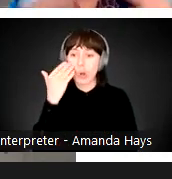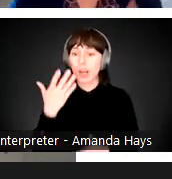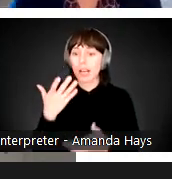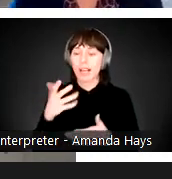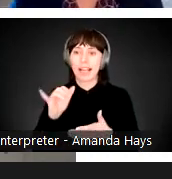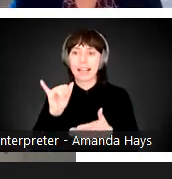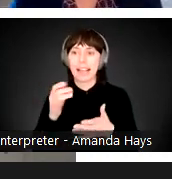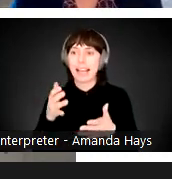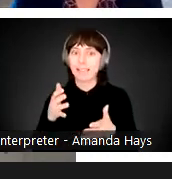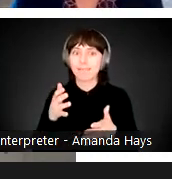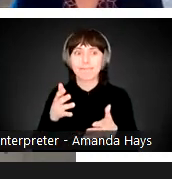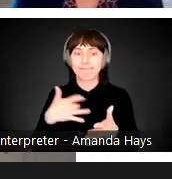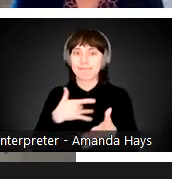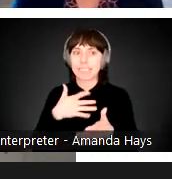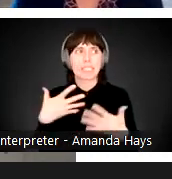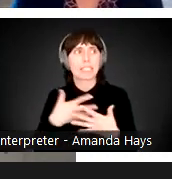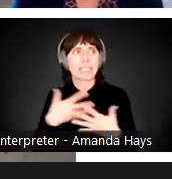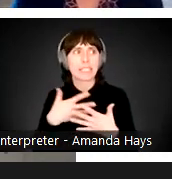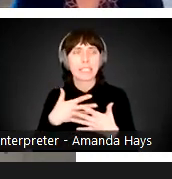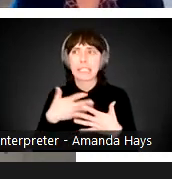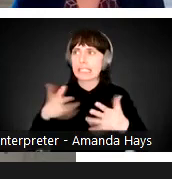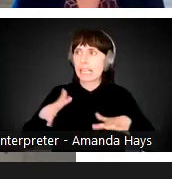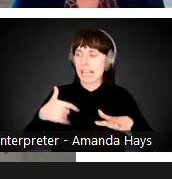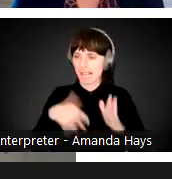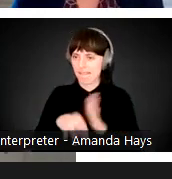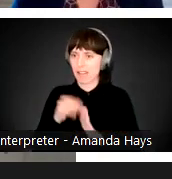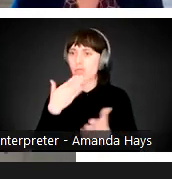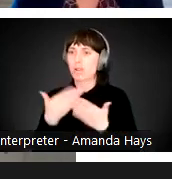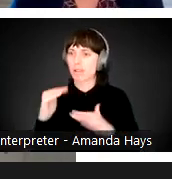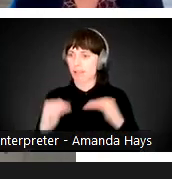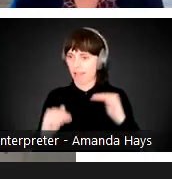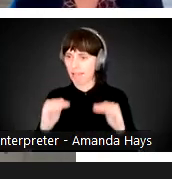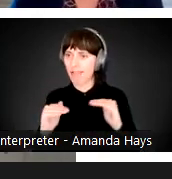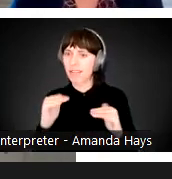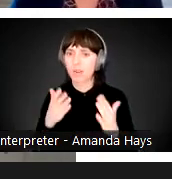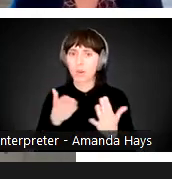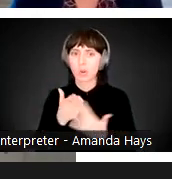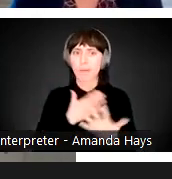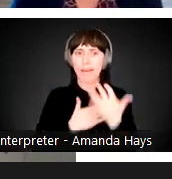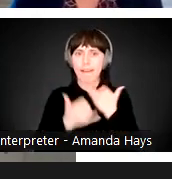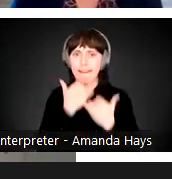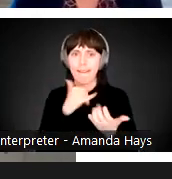good balance of being able to deal with fear and anxiety. But I also know that